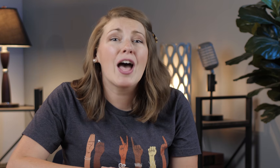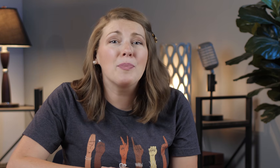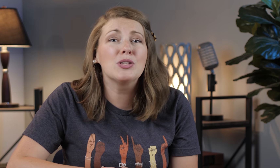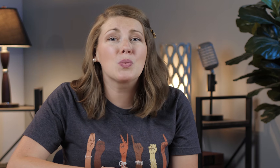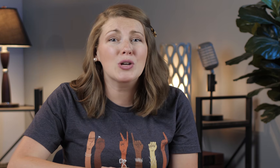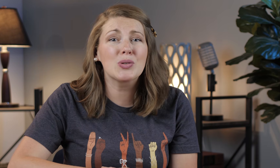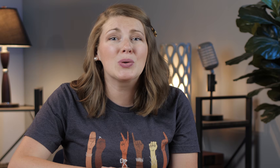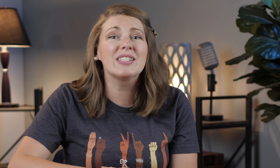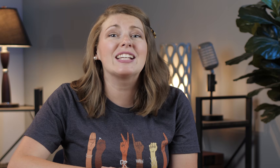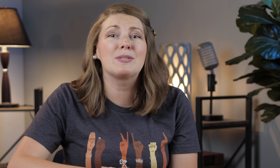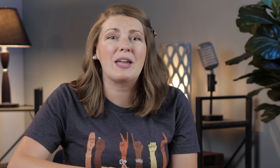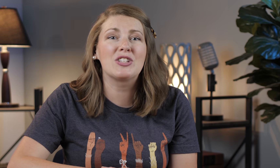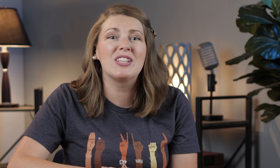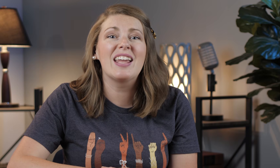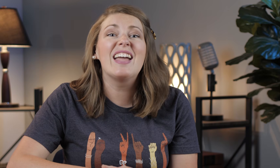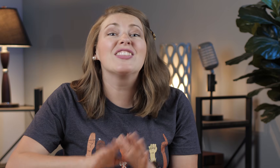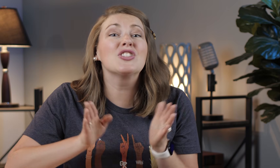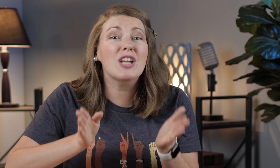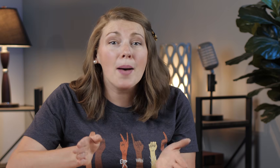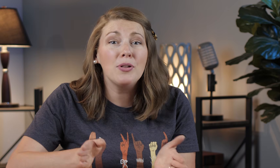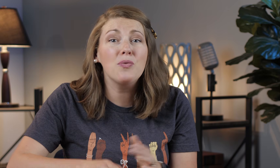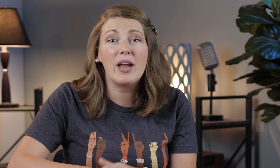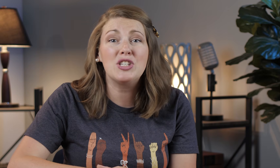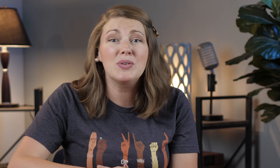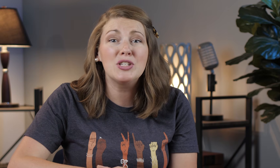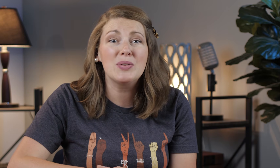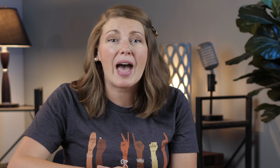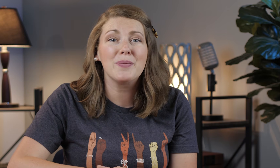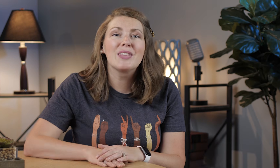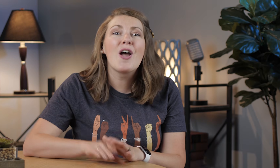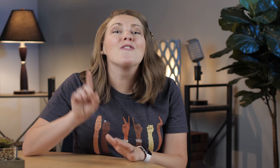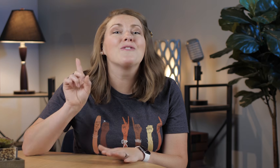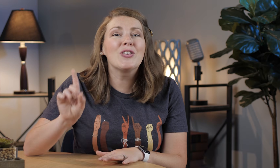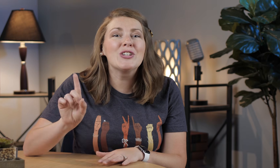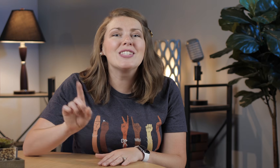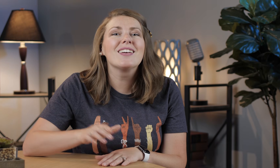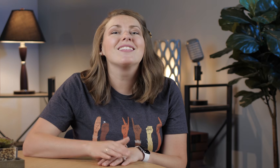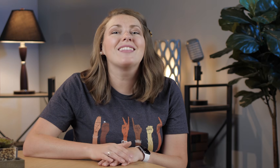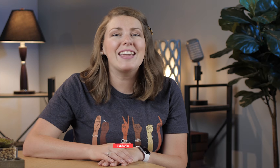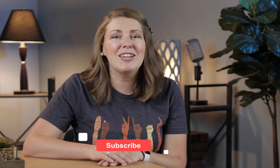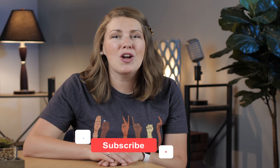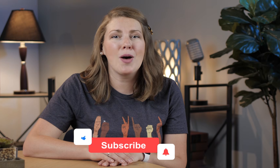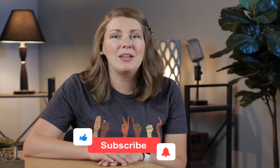help us work towards expansion, there's a couple of ways you can do that. First, like and comment,